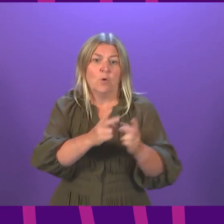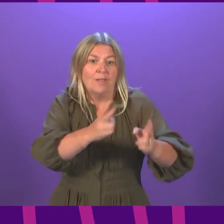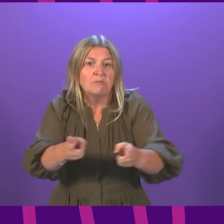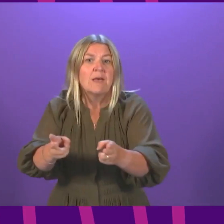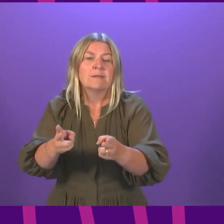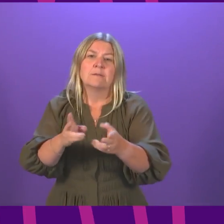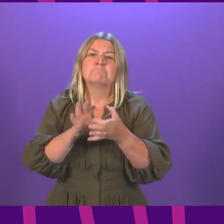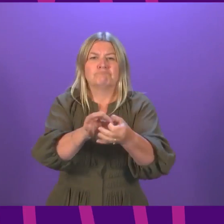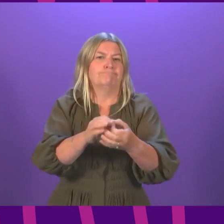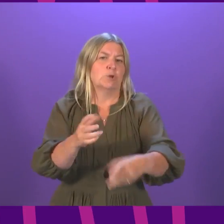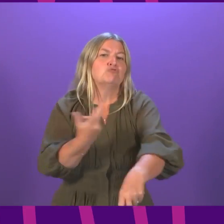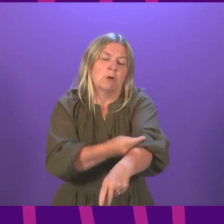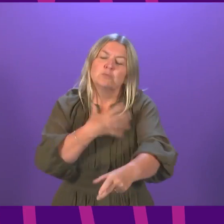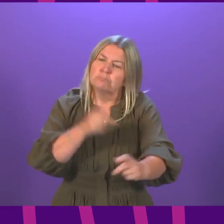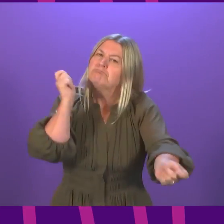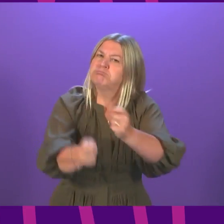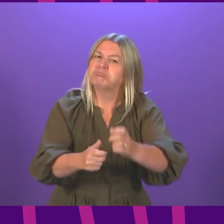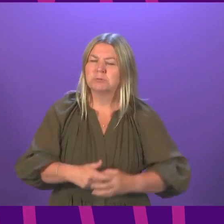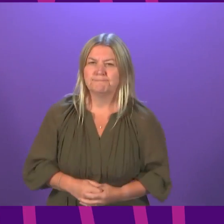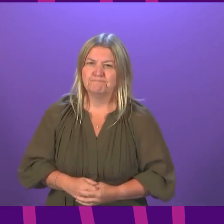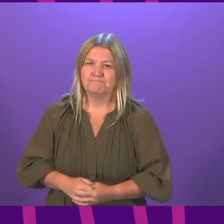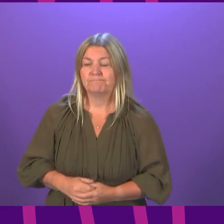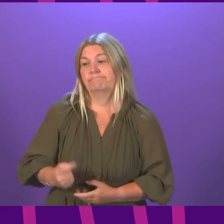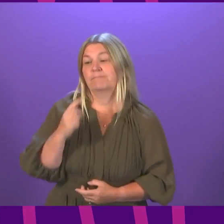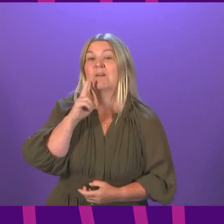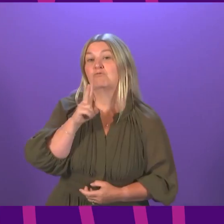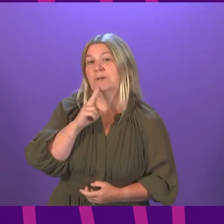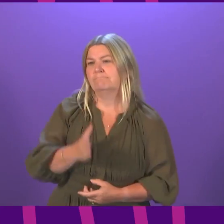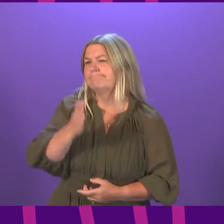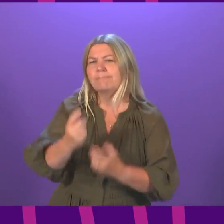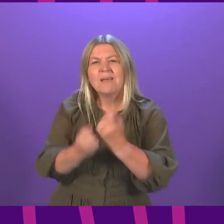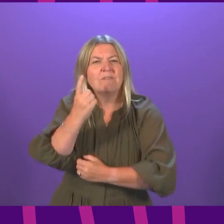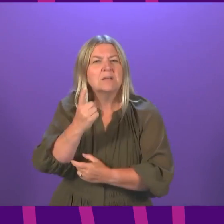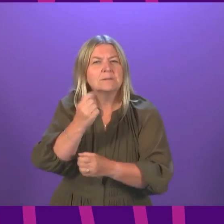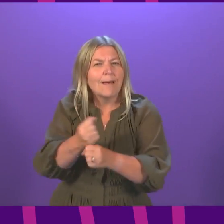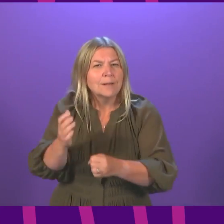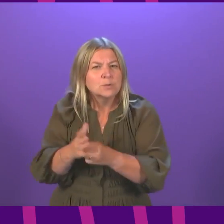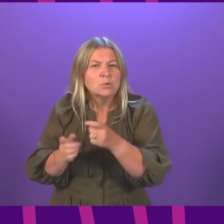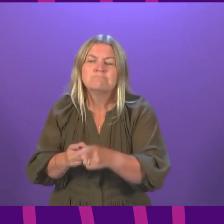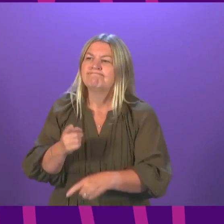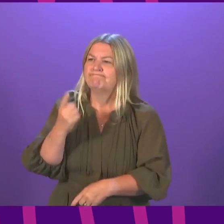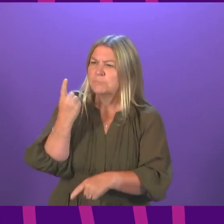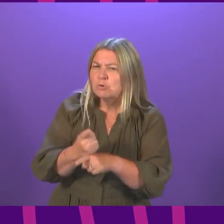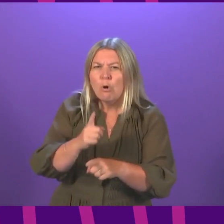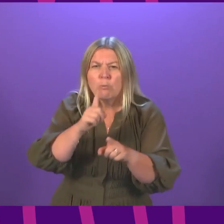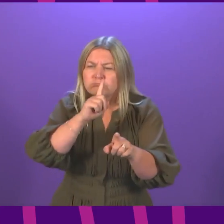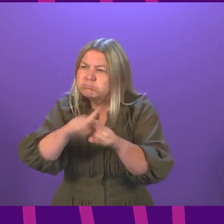On Friday I attended a vigil in Glasgow. I talked to and heard from many people who have